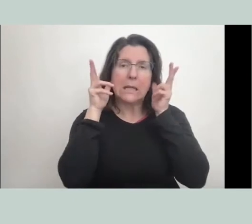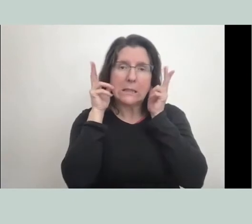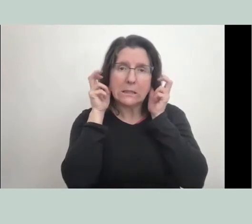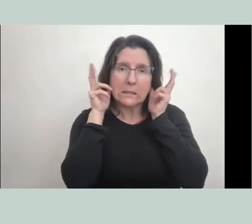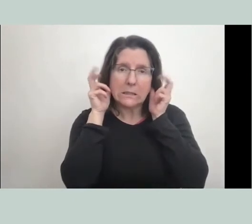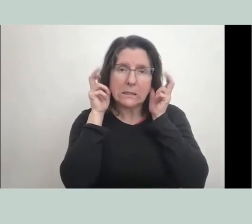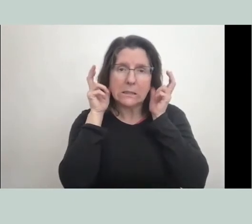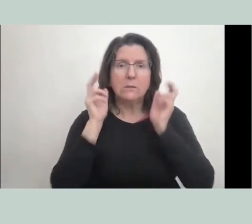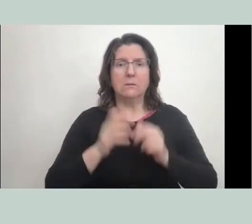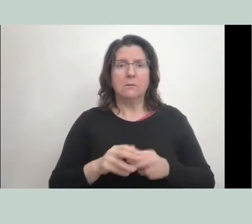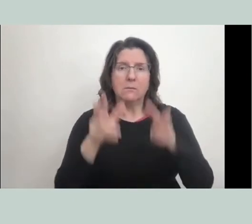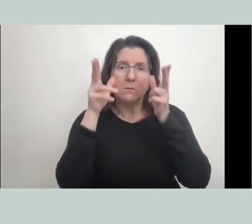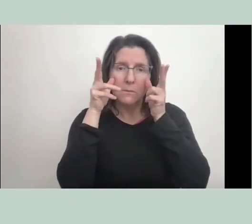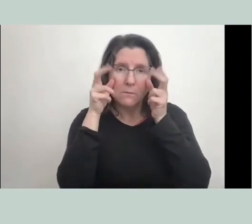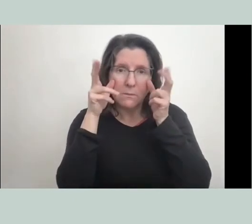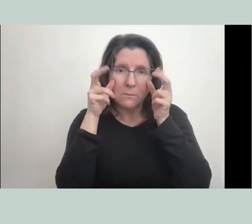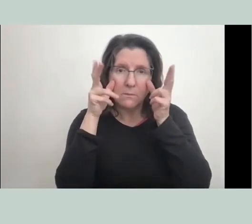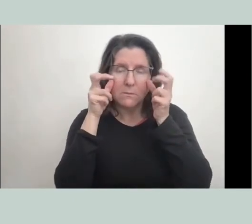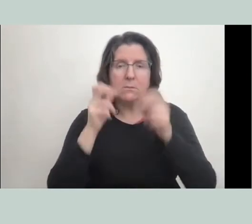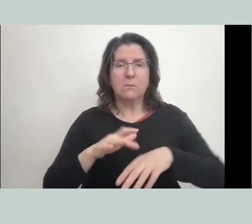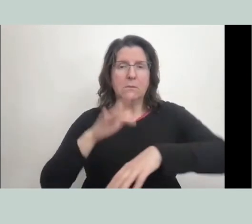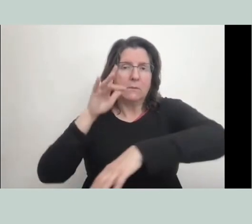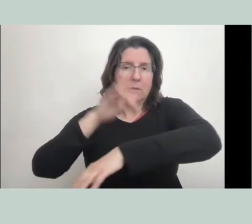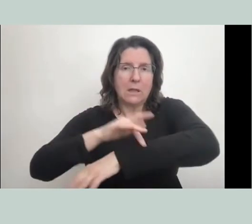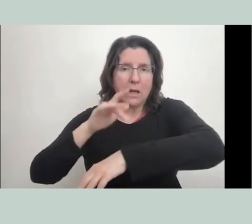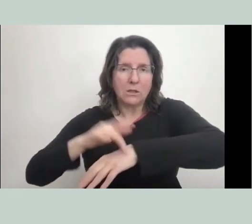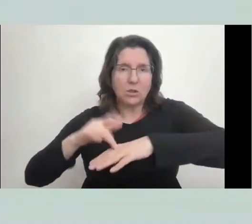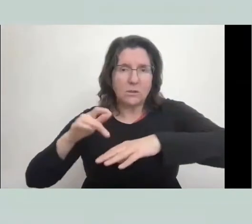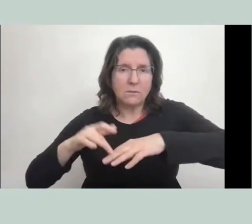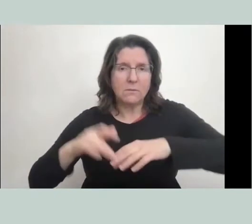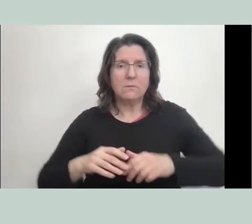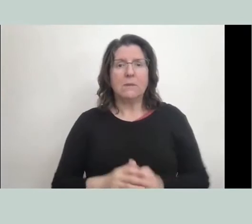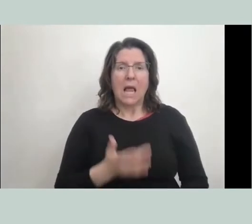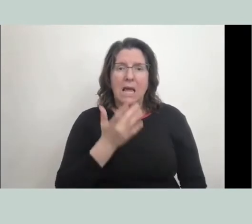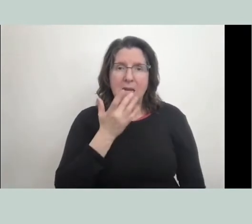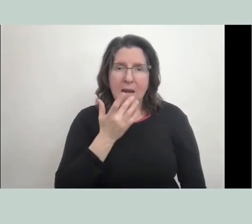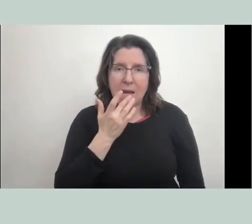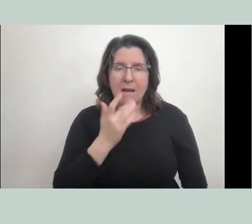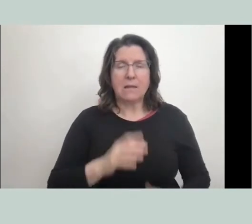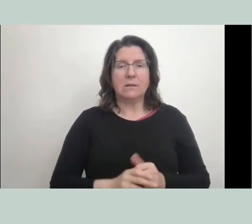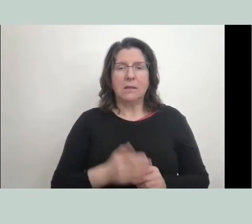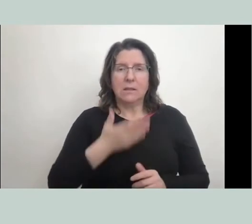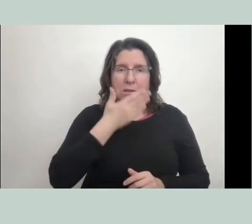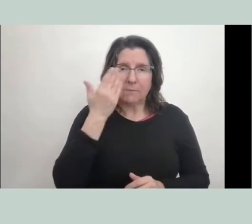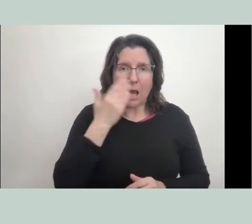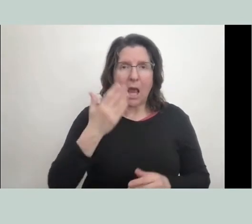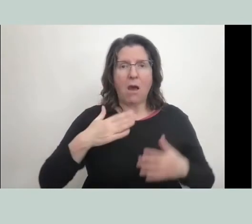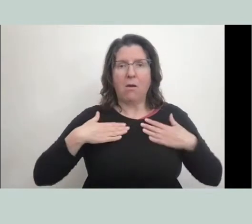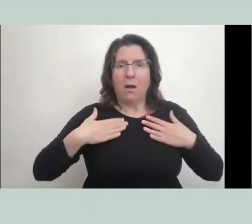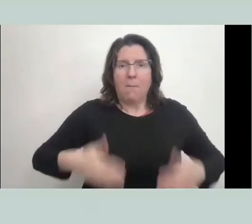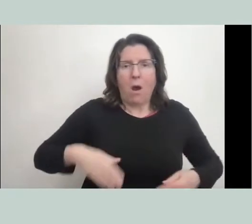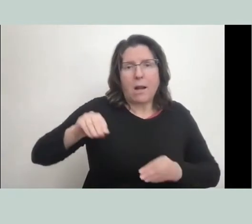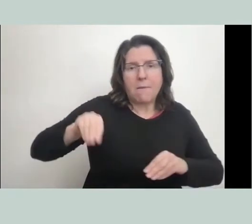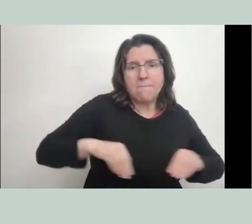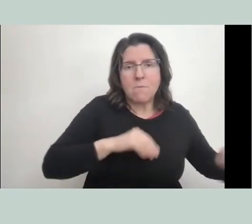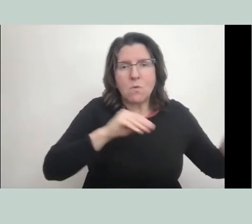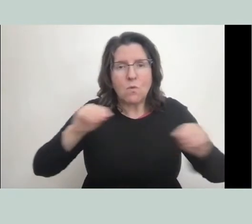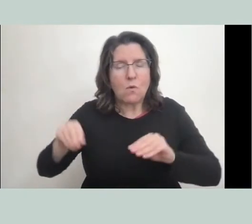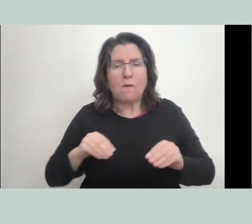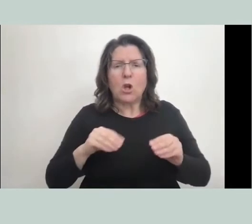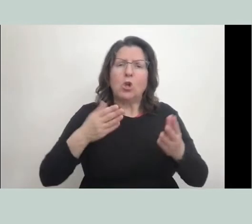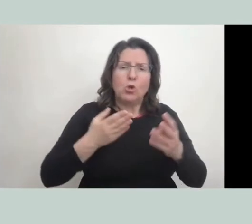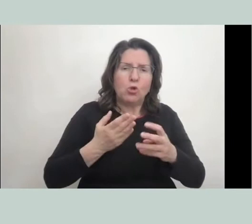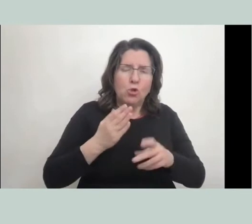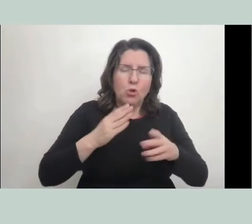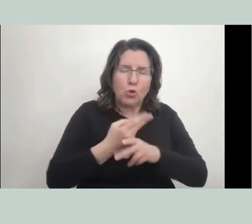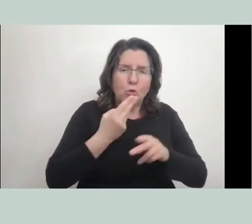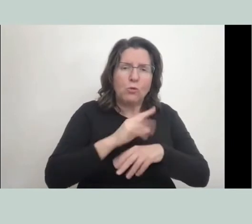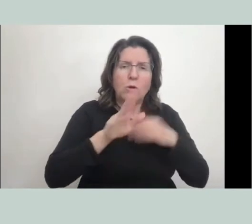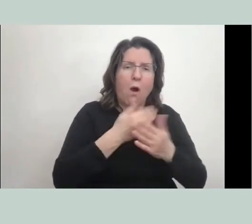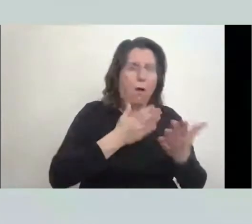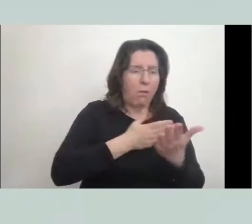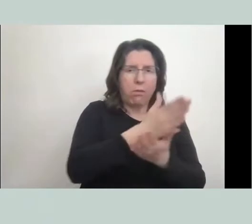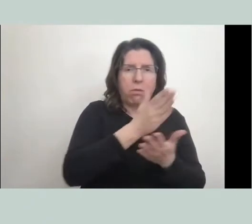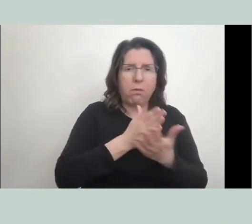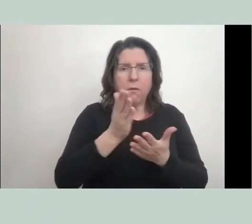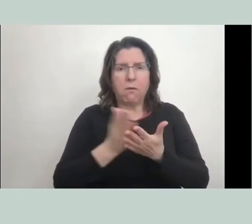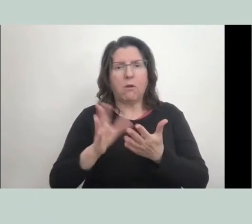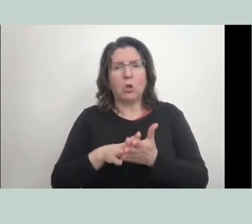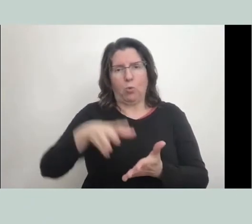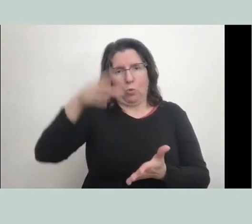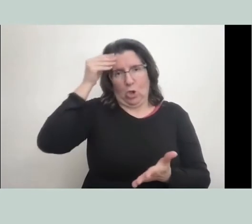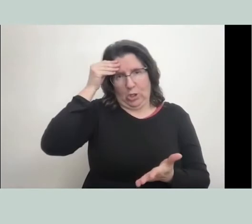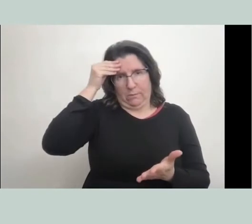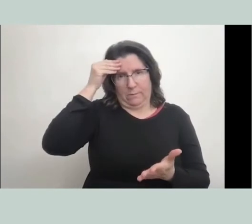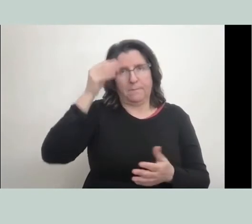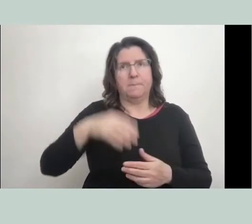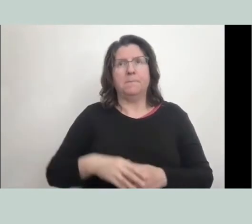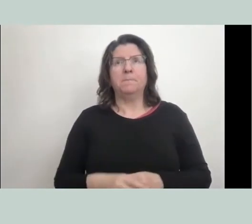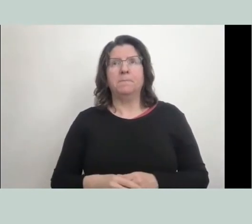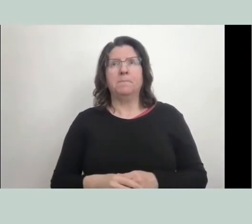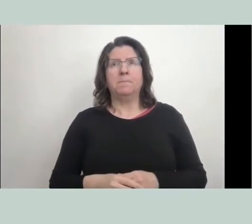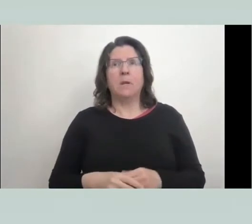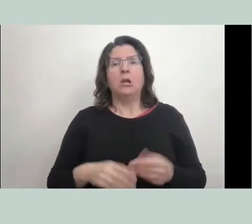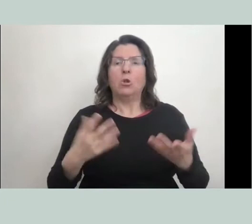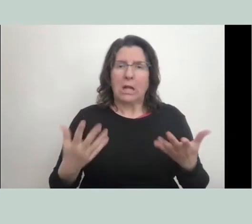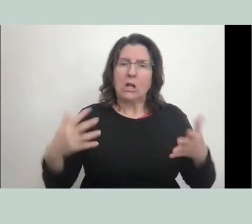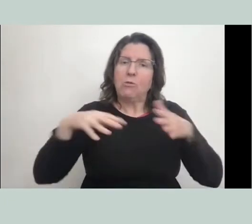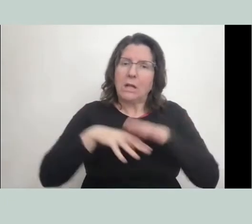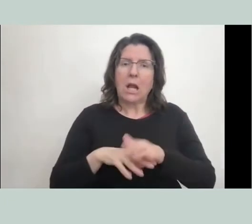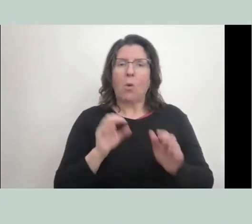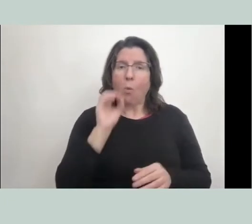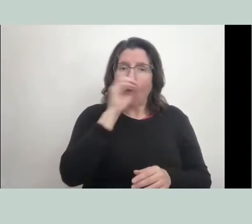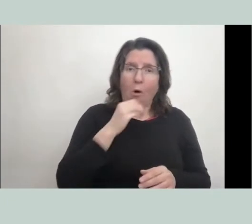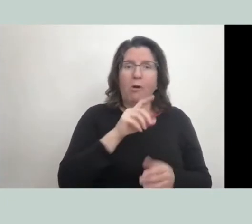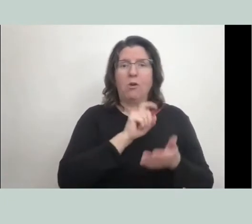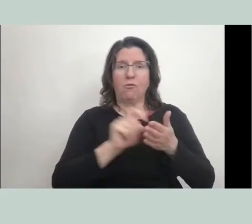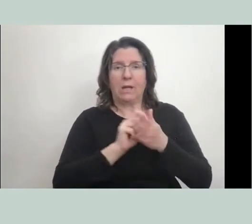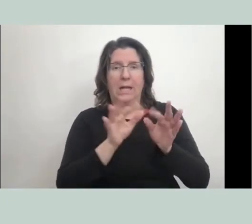For example: hearing, vision, tactile, taste, smell, kinesthetics. Using all of these modes to interface with their learning.